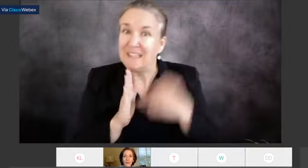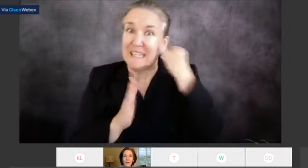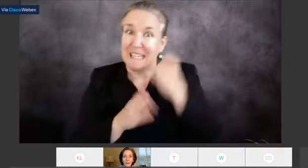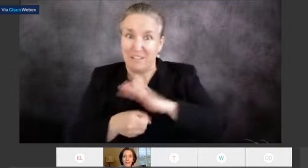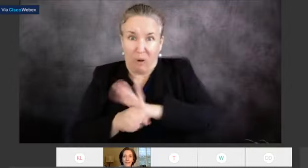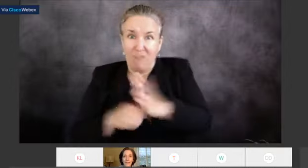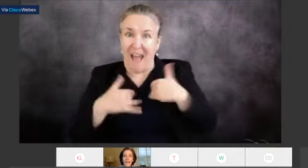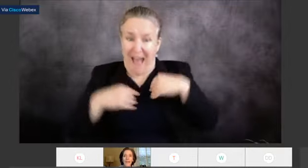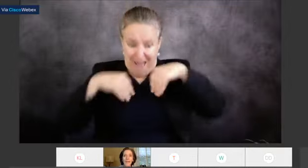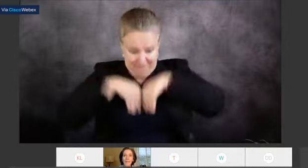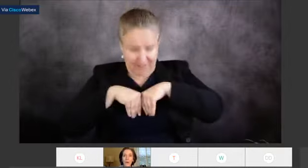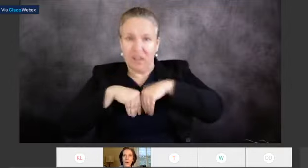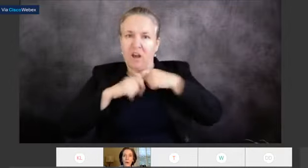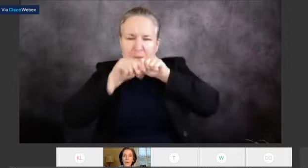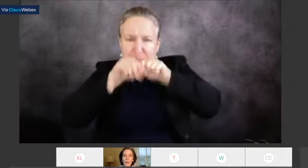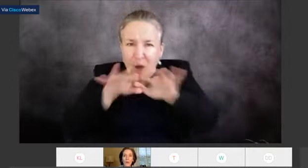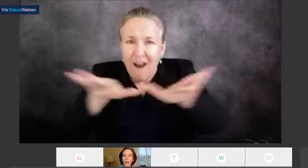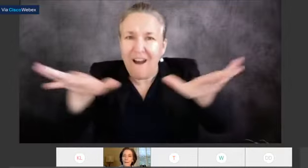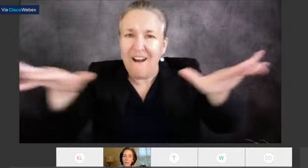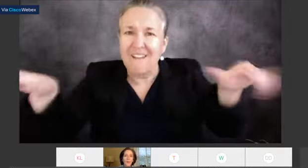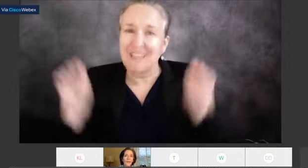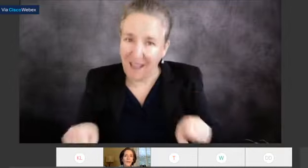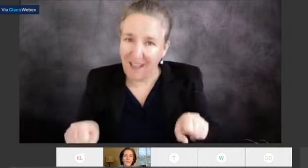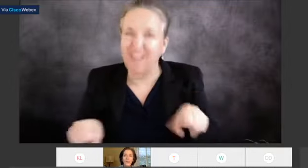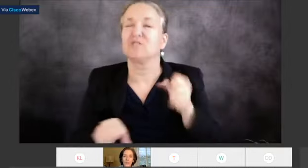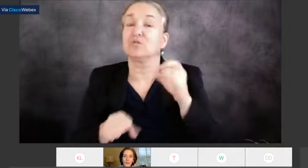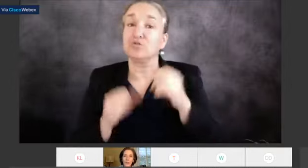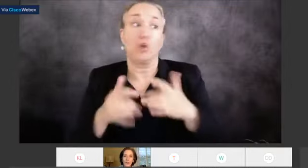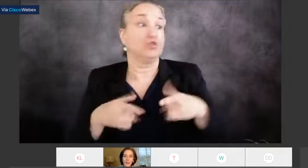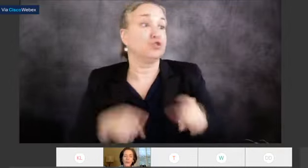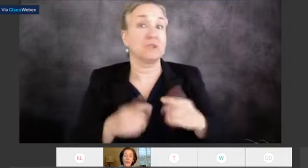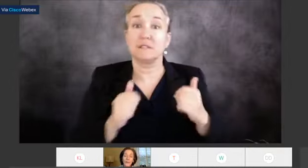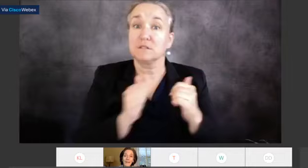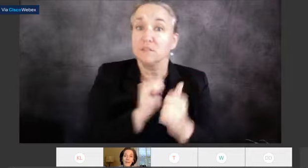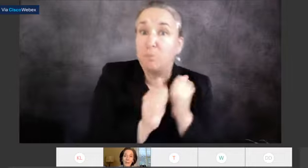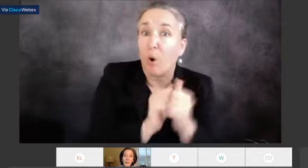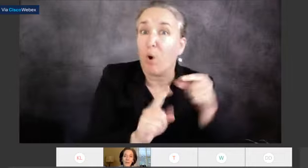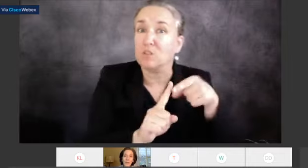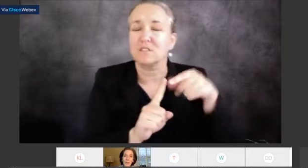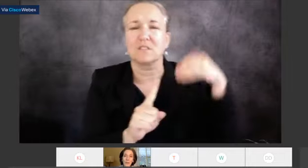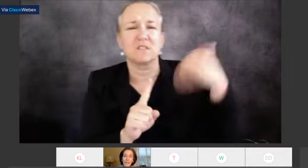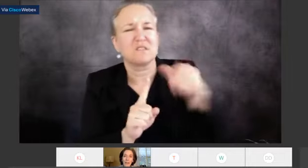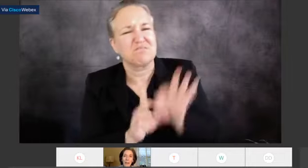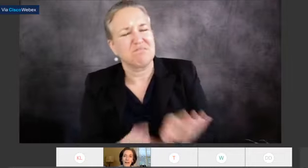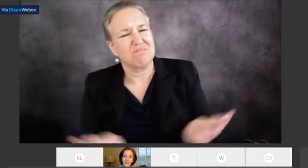of virus and so at sporting events in particular it's really important that people keep masks